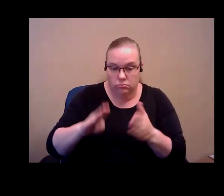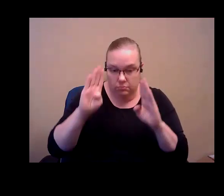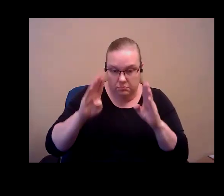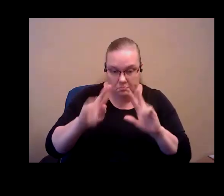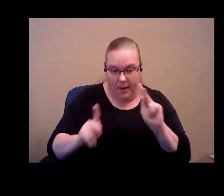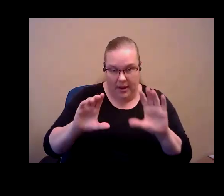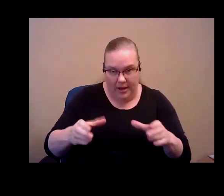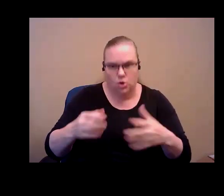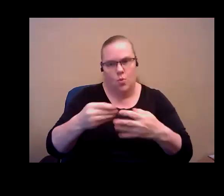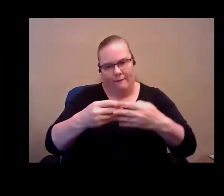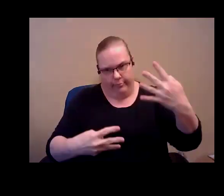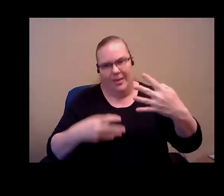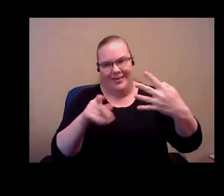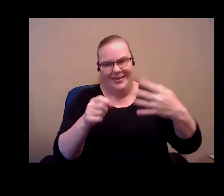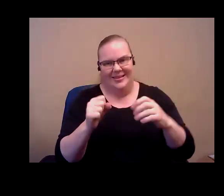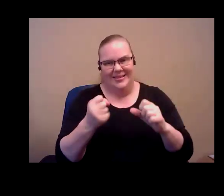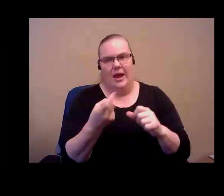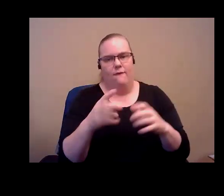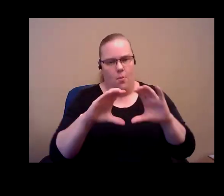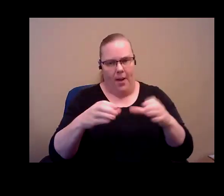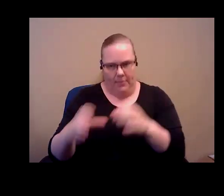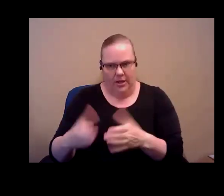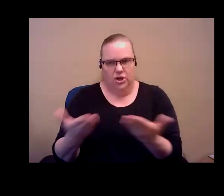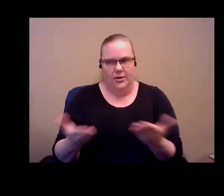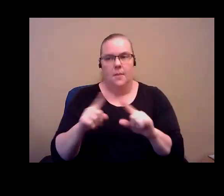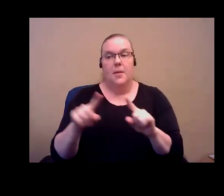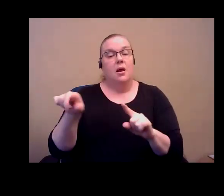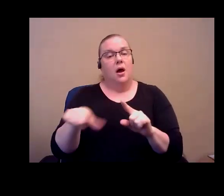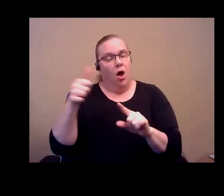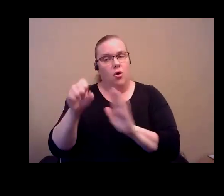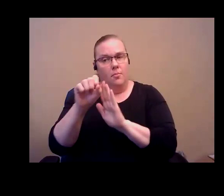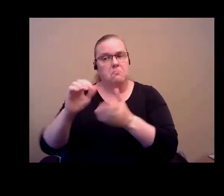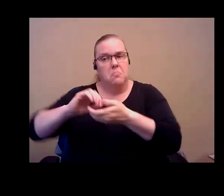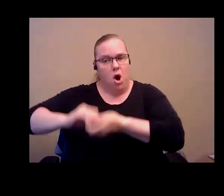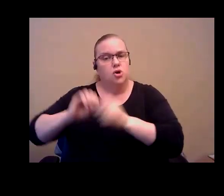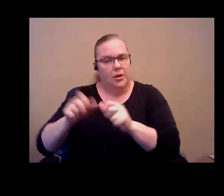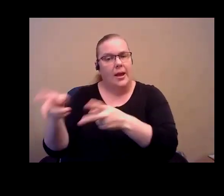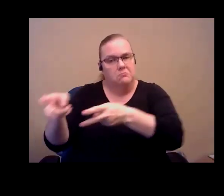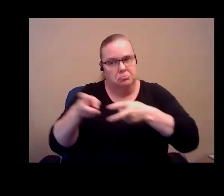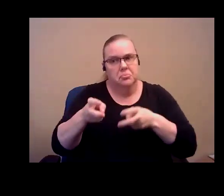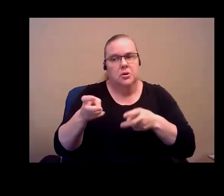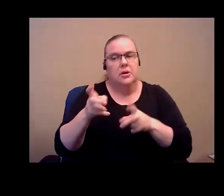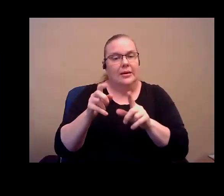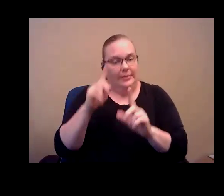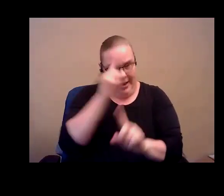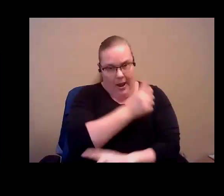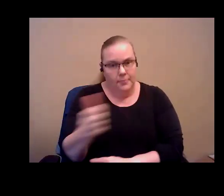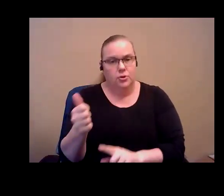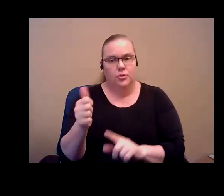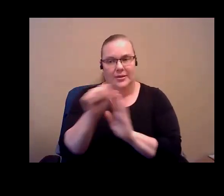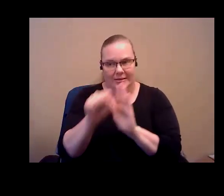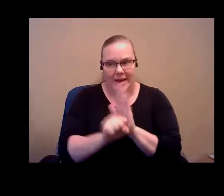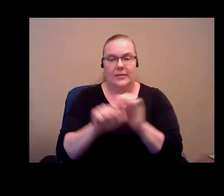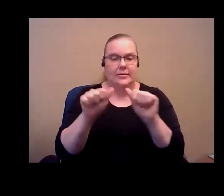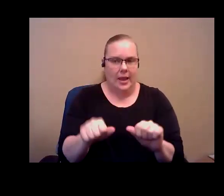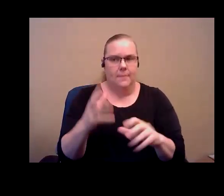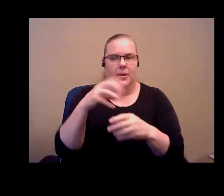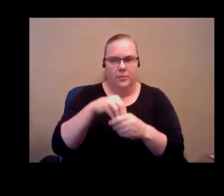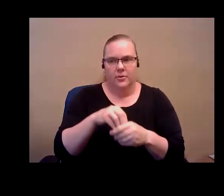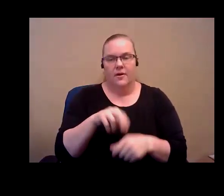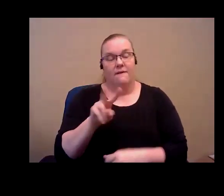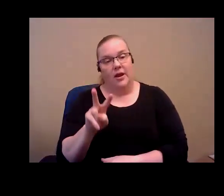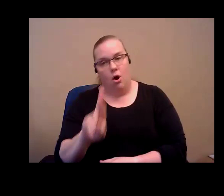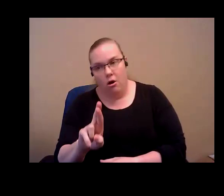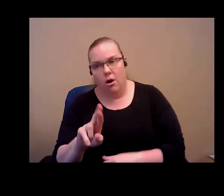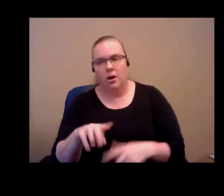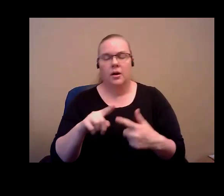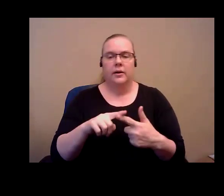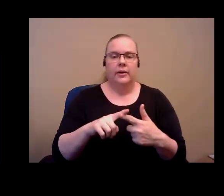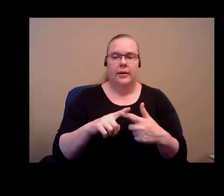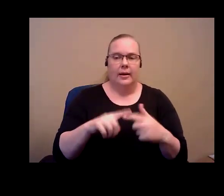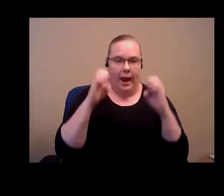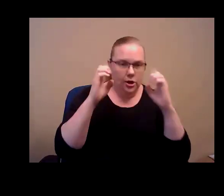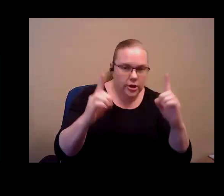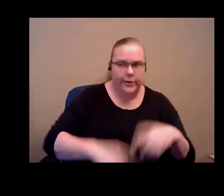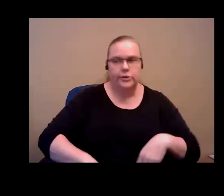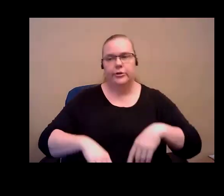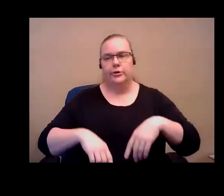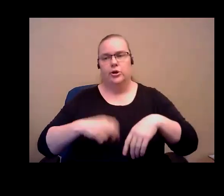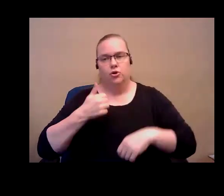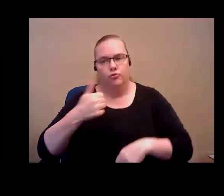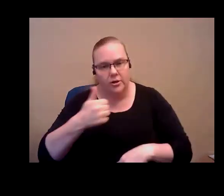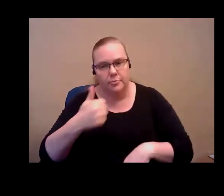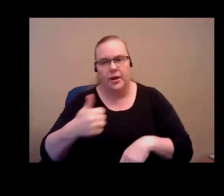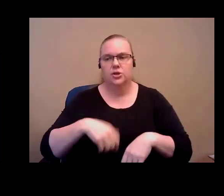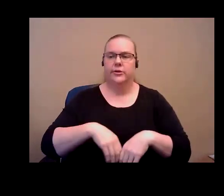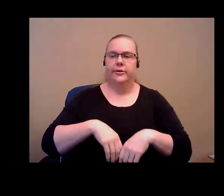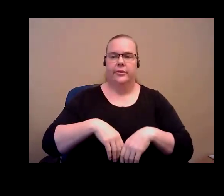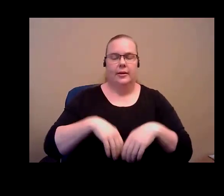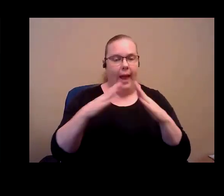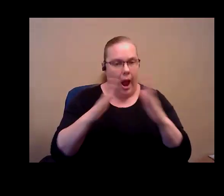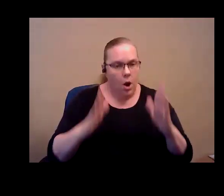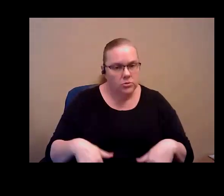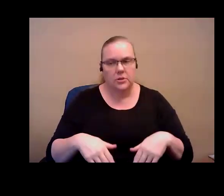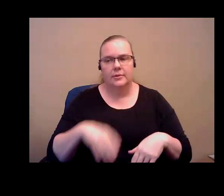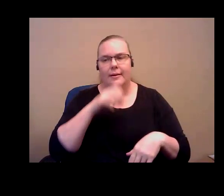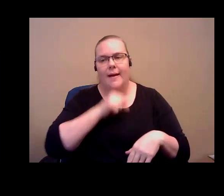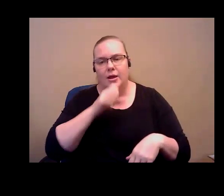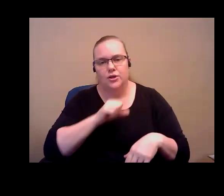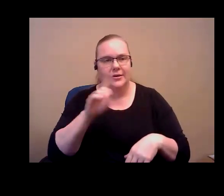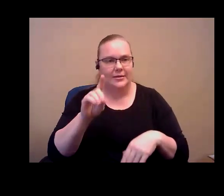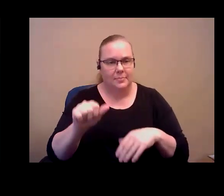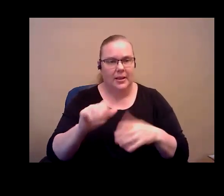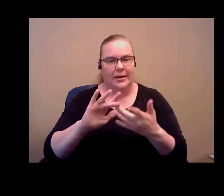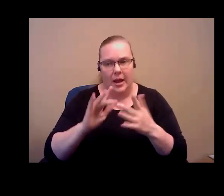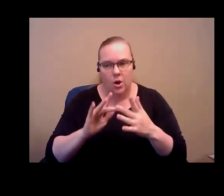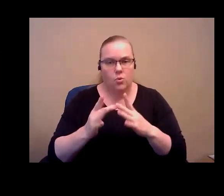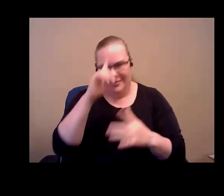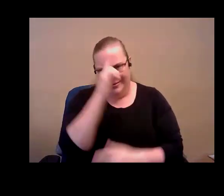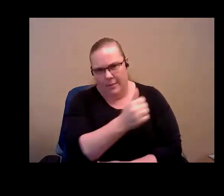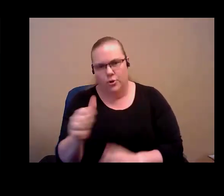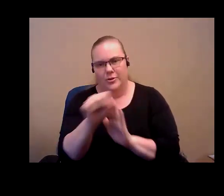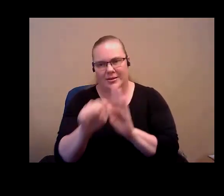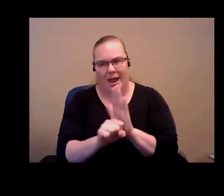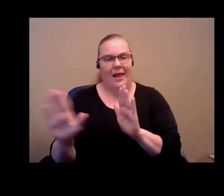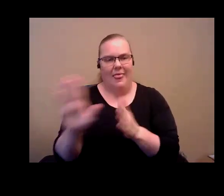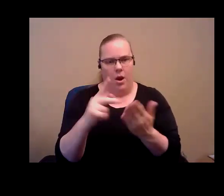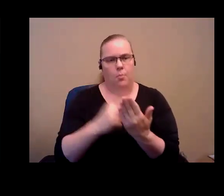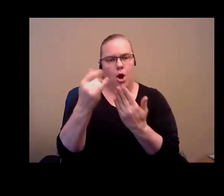And then, on the other side, states have the option to pull in other partners if they want. It's really up to the state, and that can include agencies like vocational rehab, education, transportation was just mentioned earlier, housing, aging, and disabilities networks. It's really, really up to the state and their project. Next slide, please.